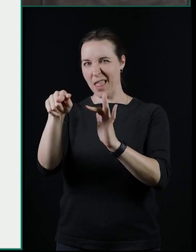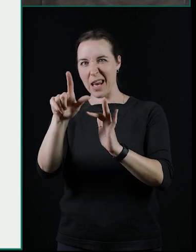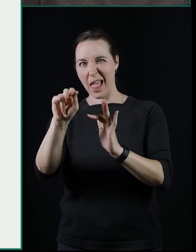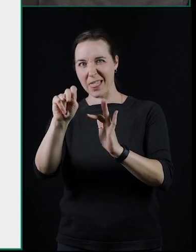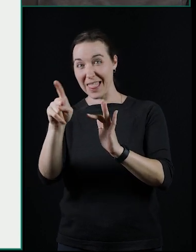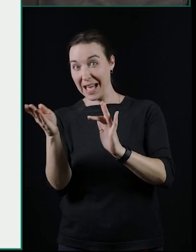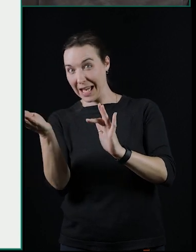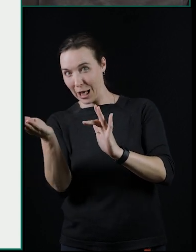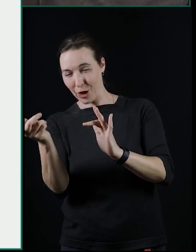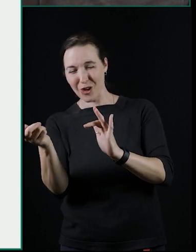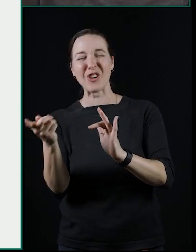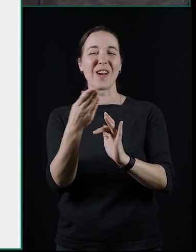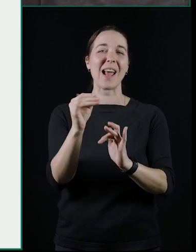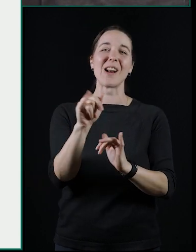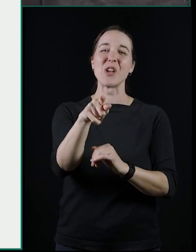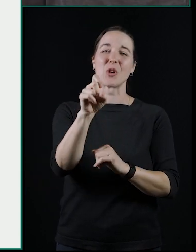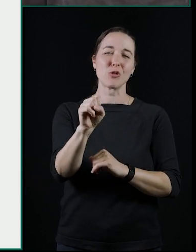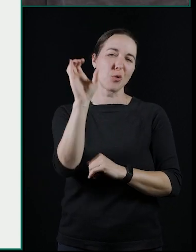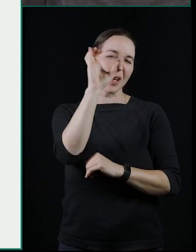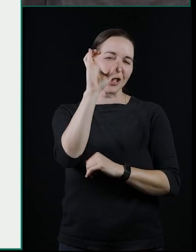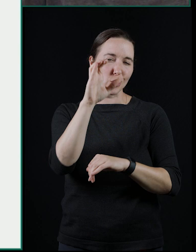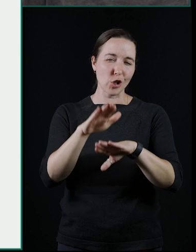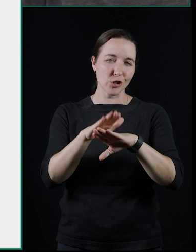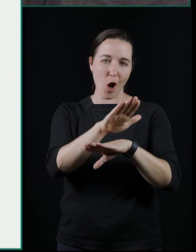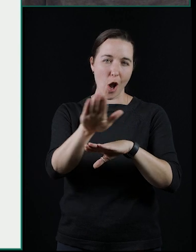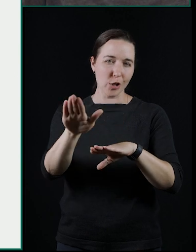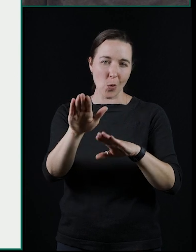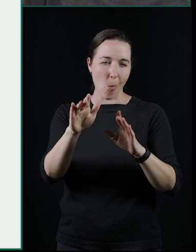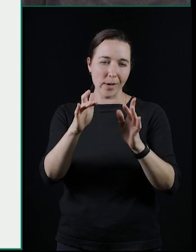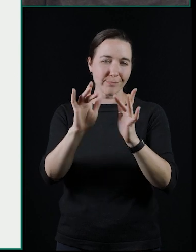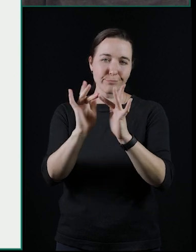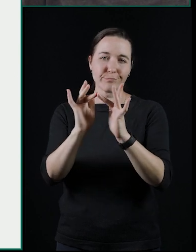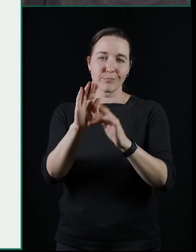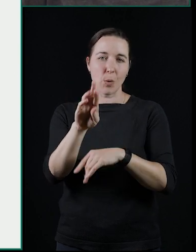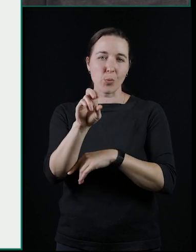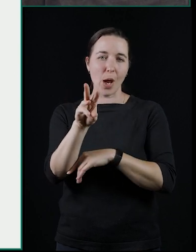You can also just search in your browser. You can quickly find it.